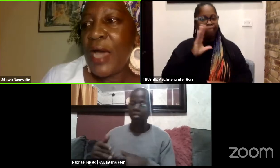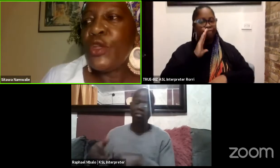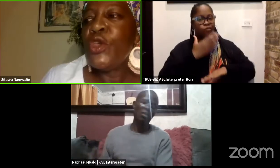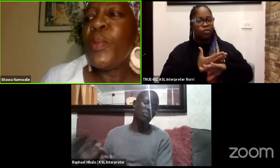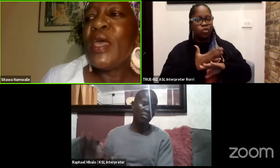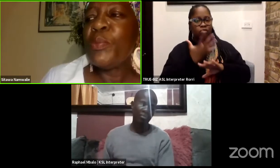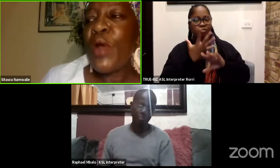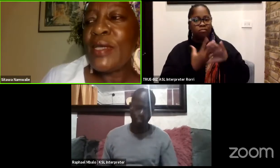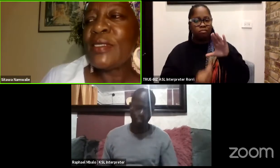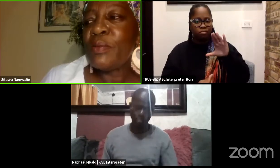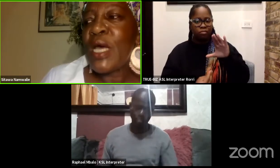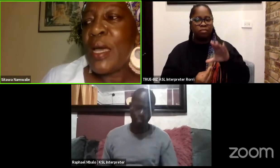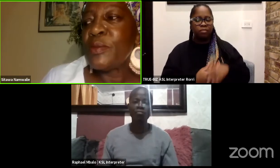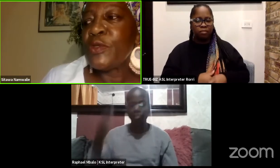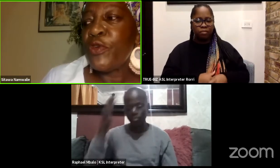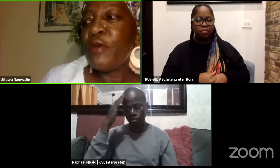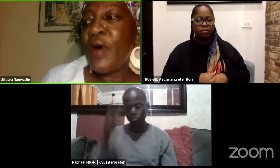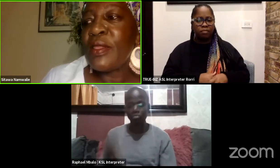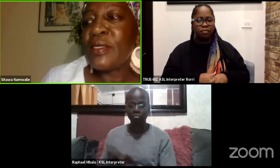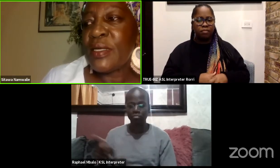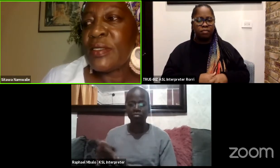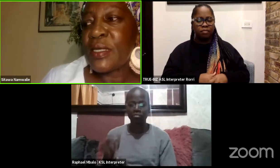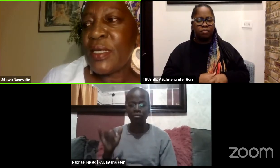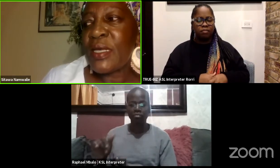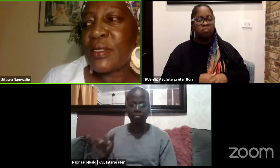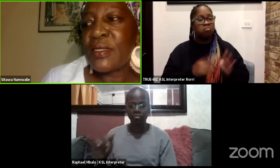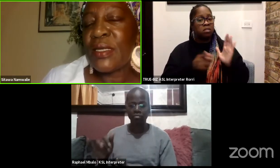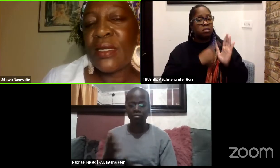"I know you pay the price sometimes for your father's success."